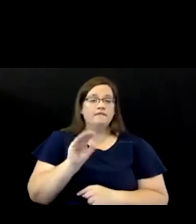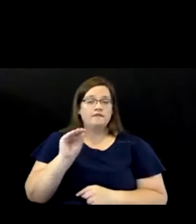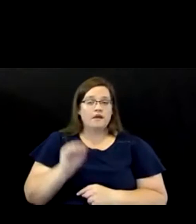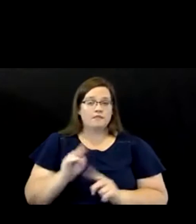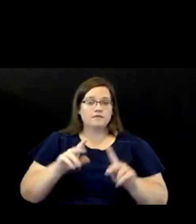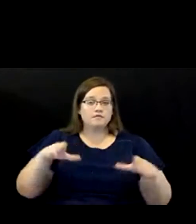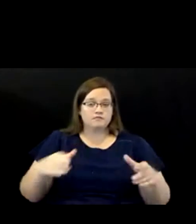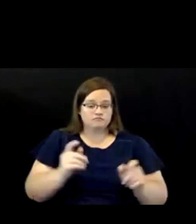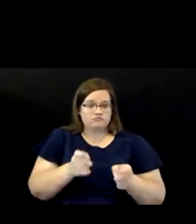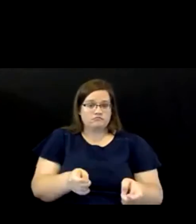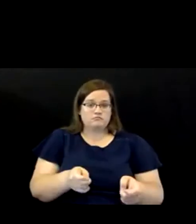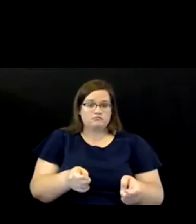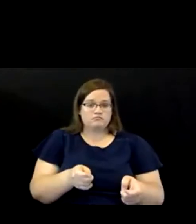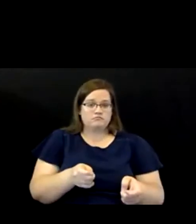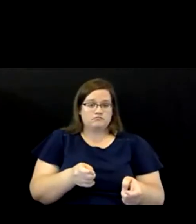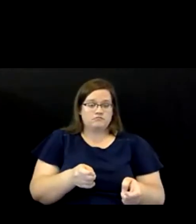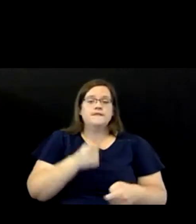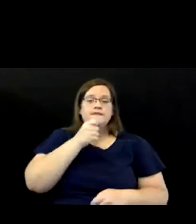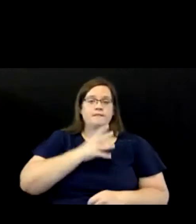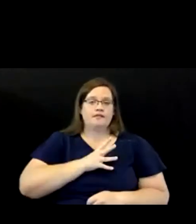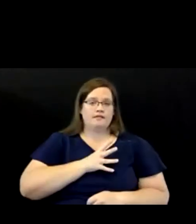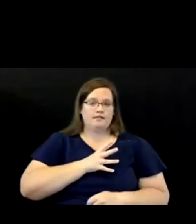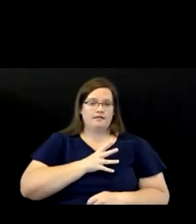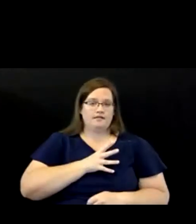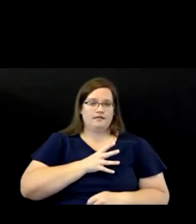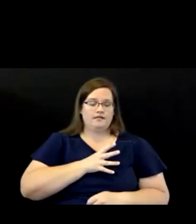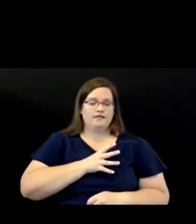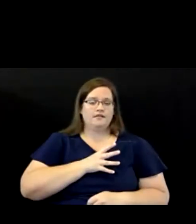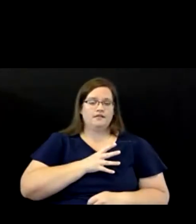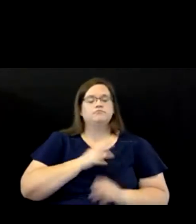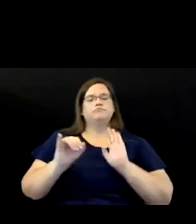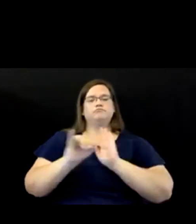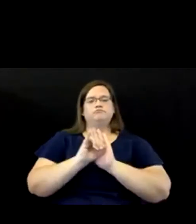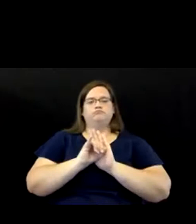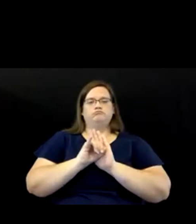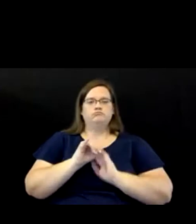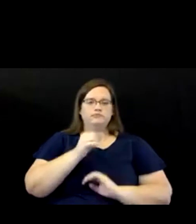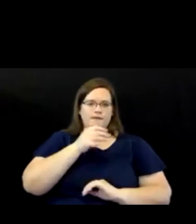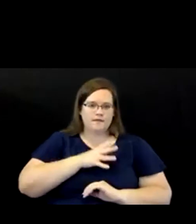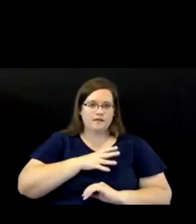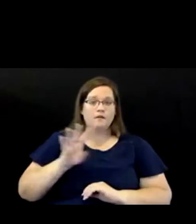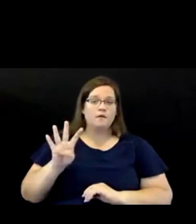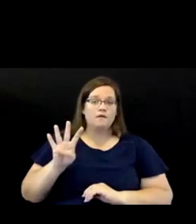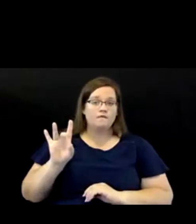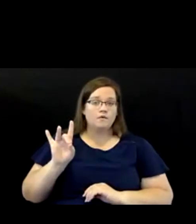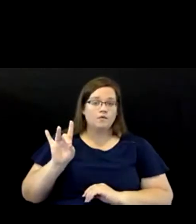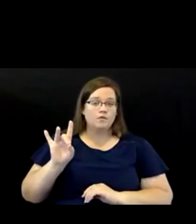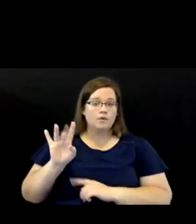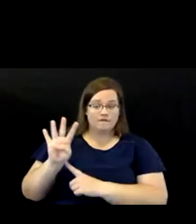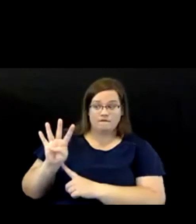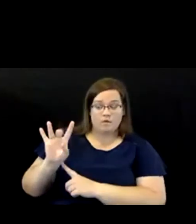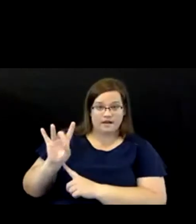ng IL services identified as female. 48% identified as